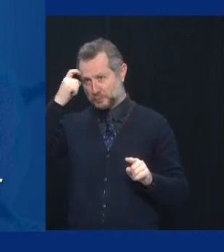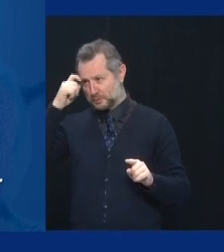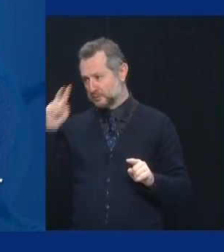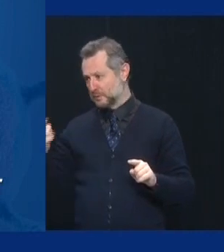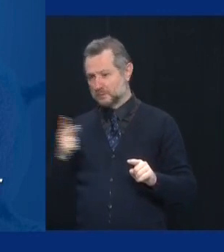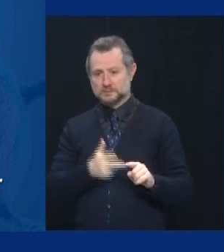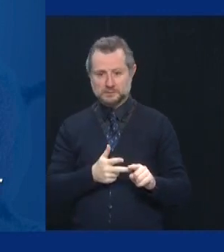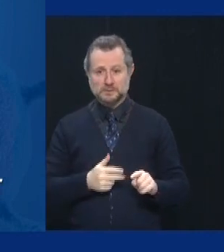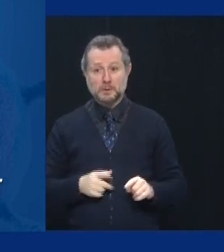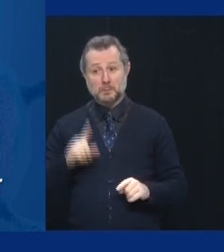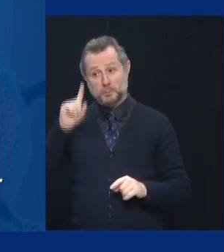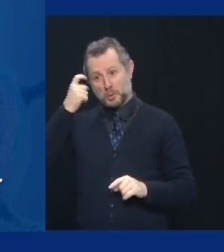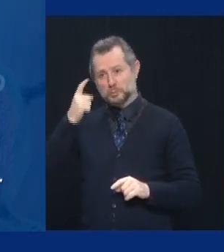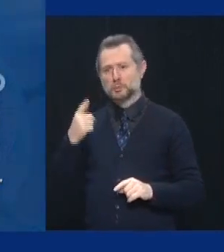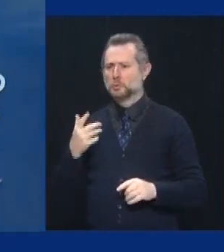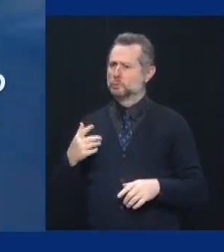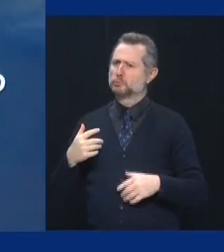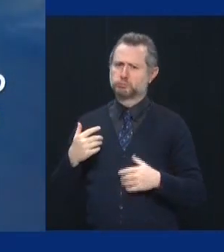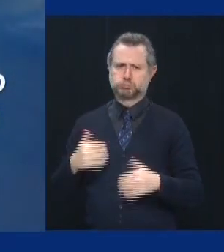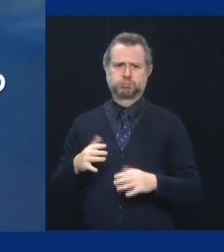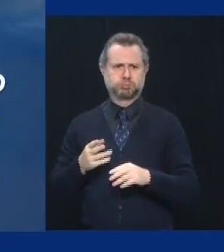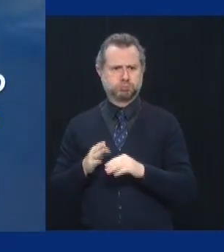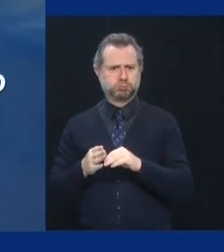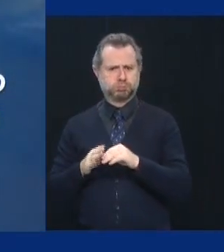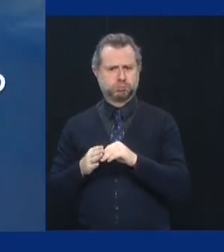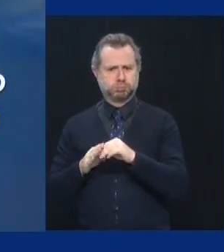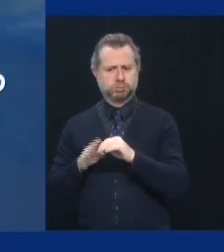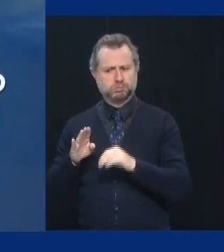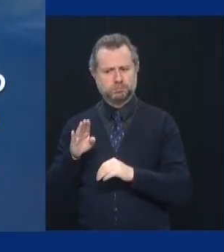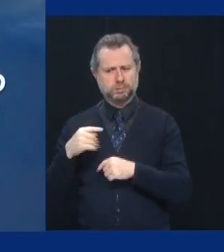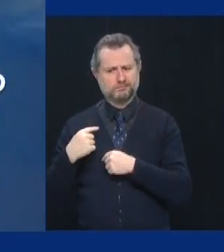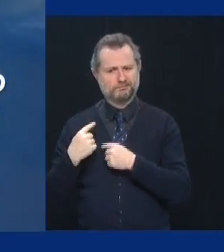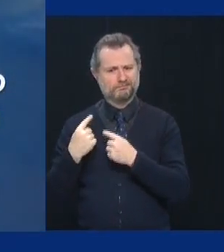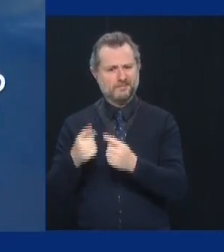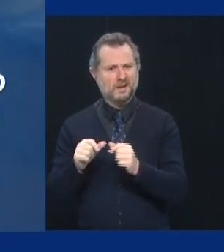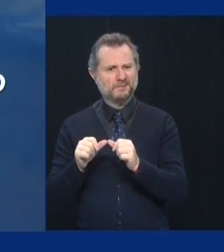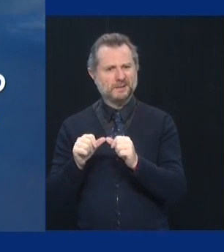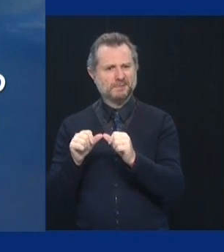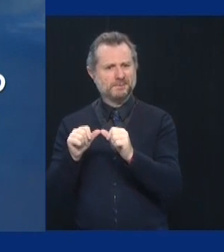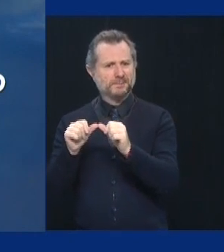THEN WE HAVE QUEENS AND STATEN ISLAND.